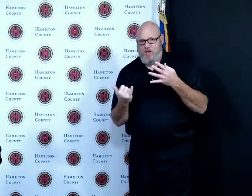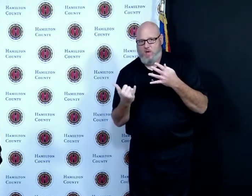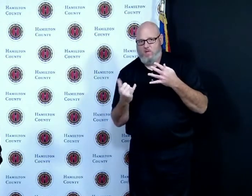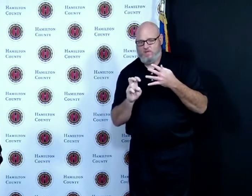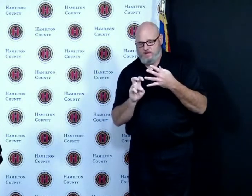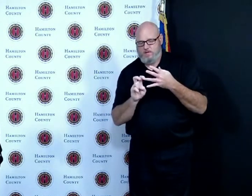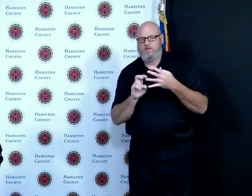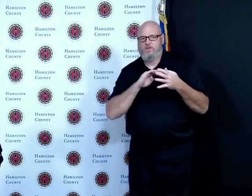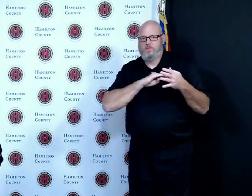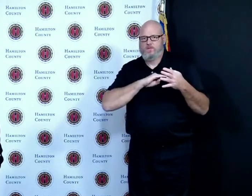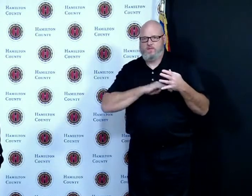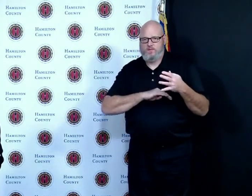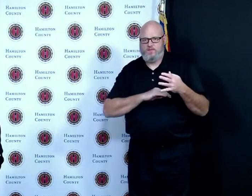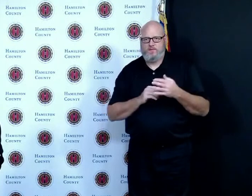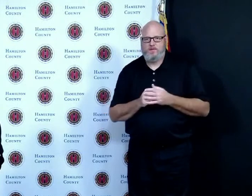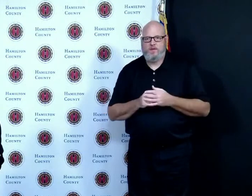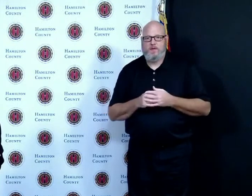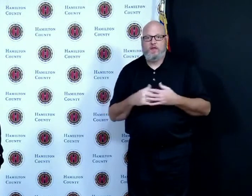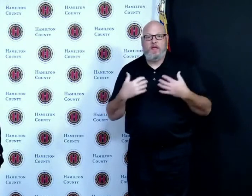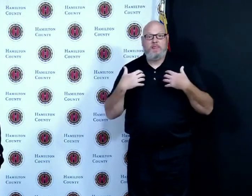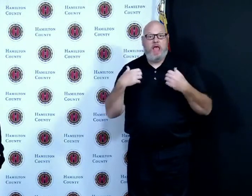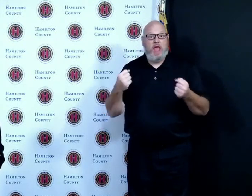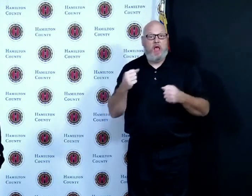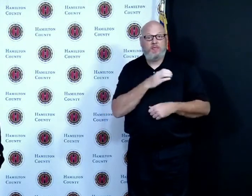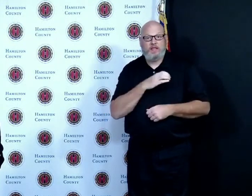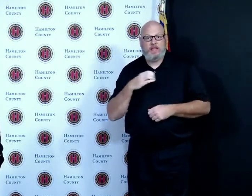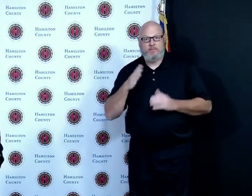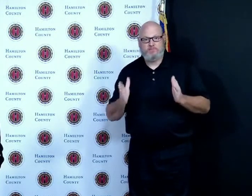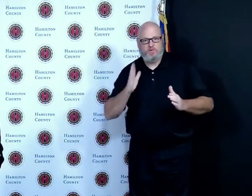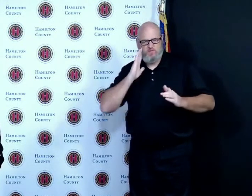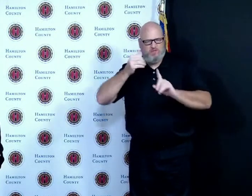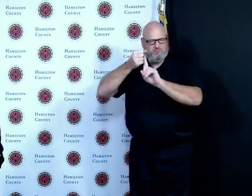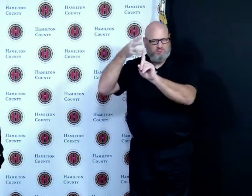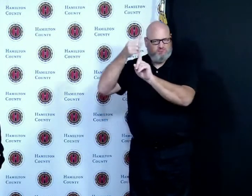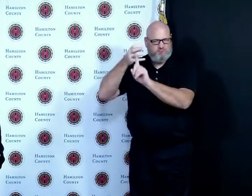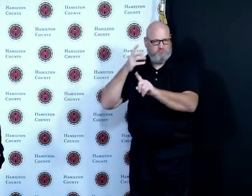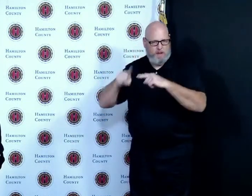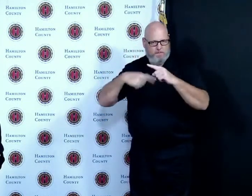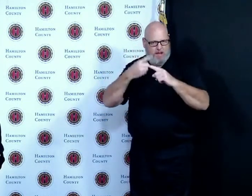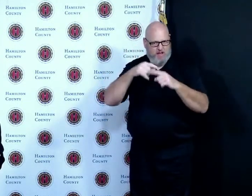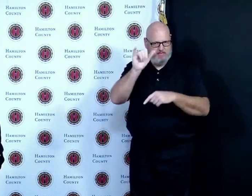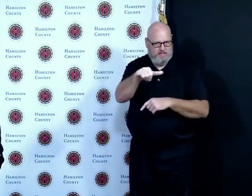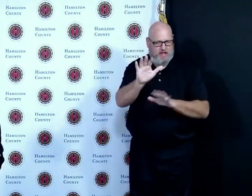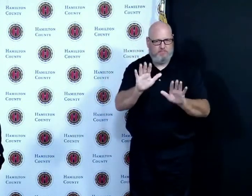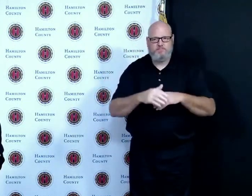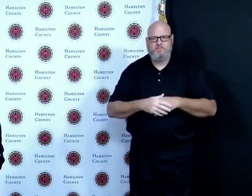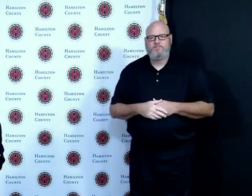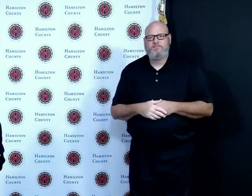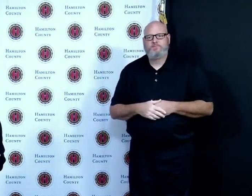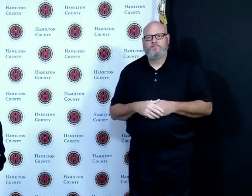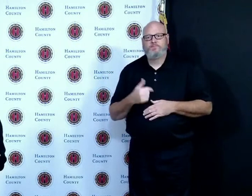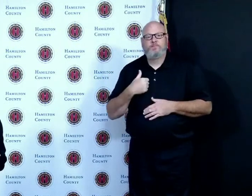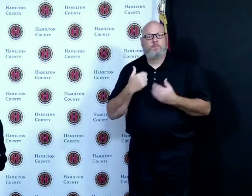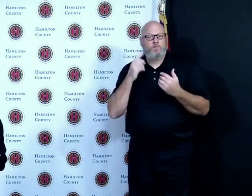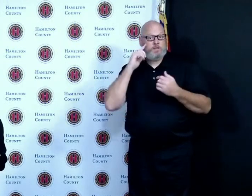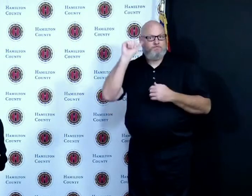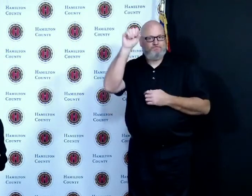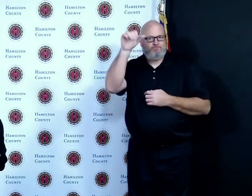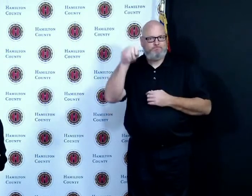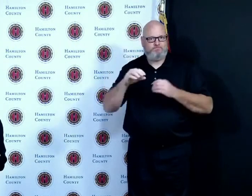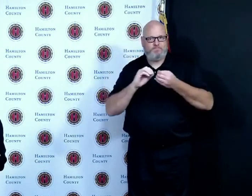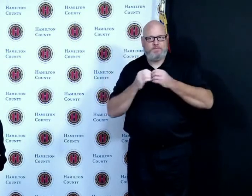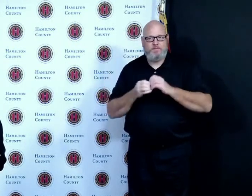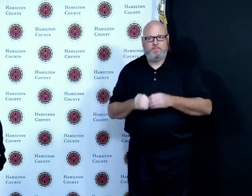but at least we're trending in the right direction and so good news to report today approximately 65,000